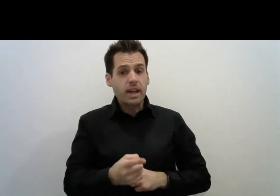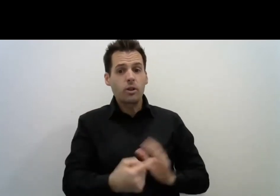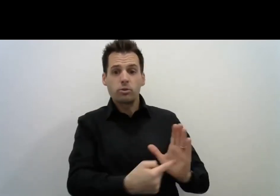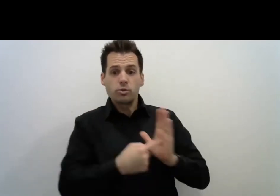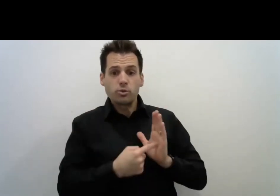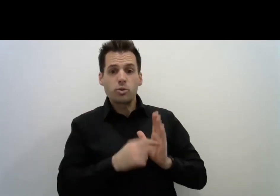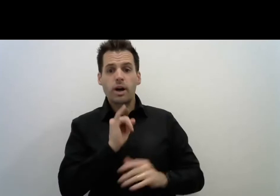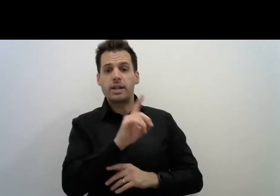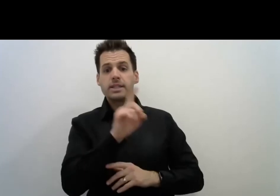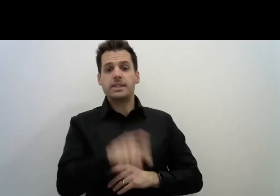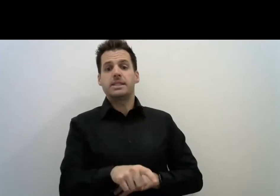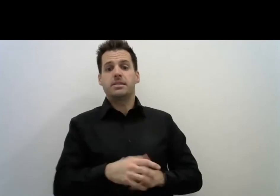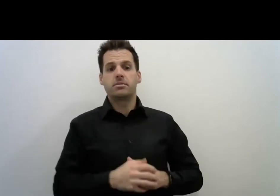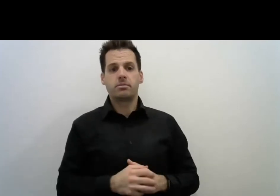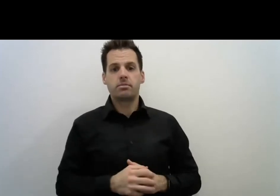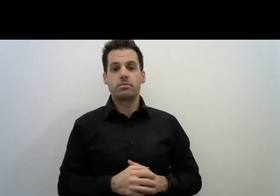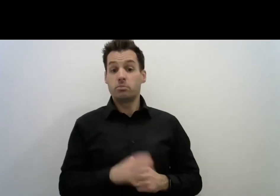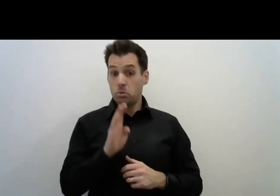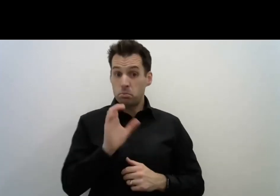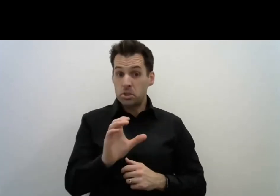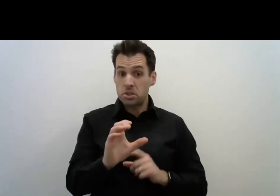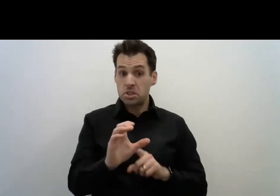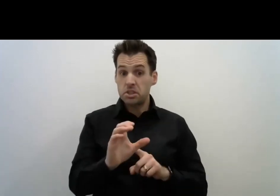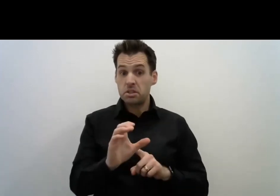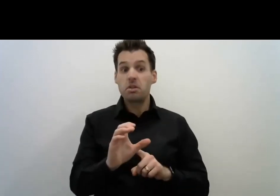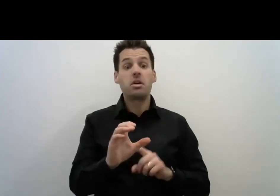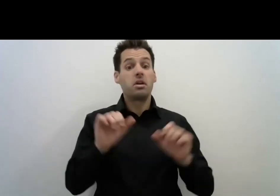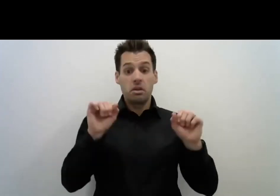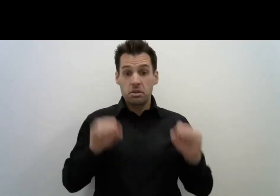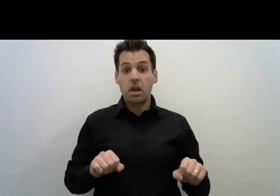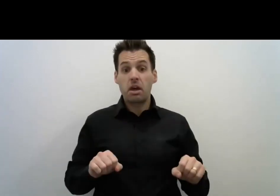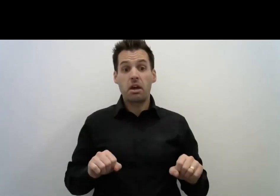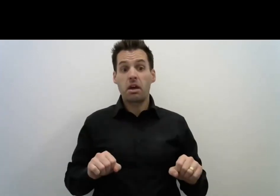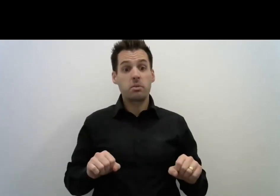so in in in british columbia you could go through your day and maybe you're going into five or six